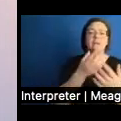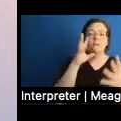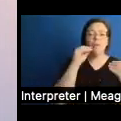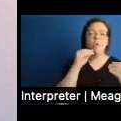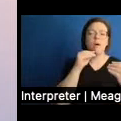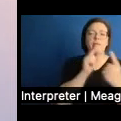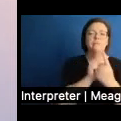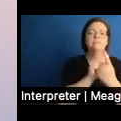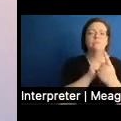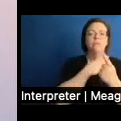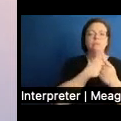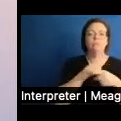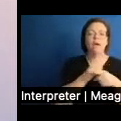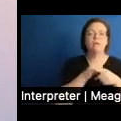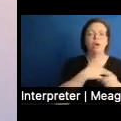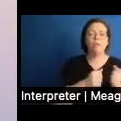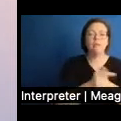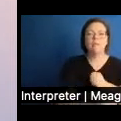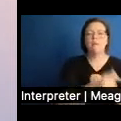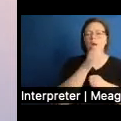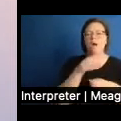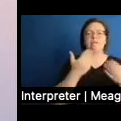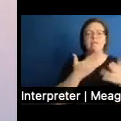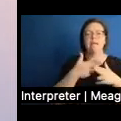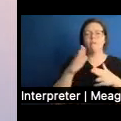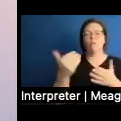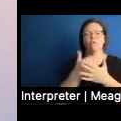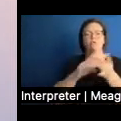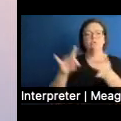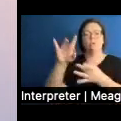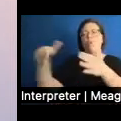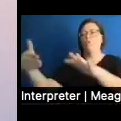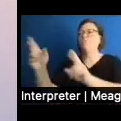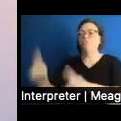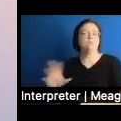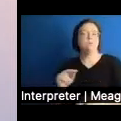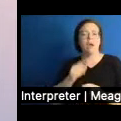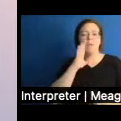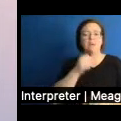hunger with him I will not give him the name of your newest ghost I will give him my body & what